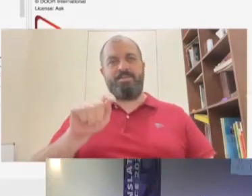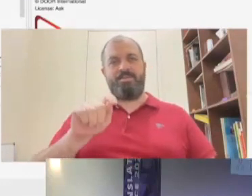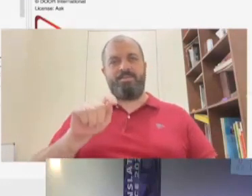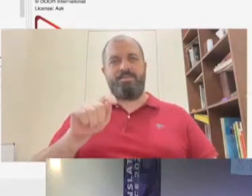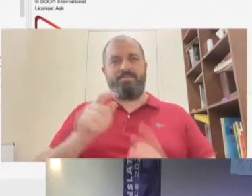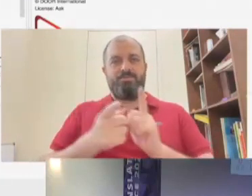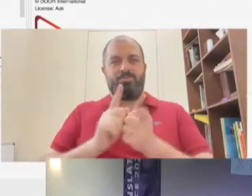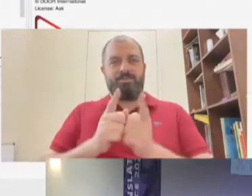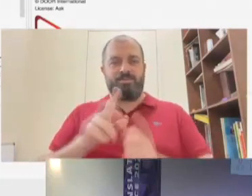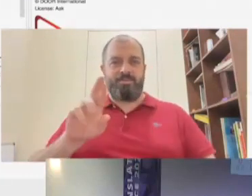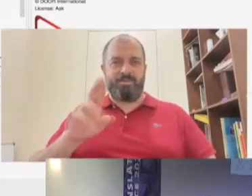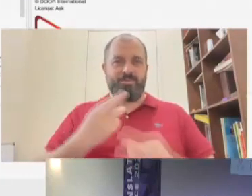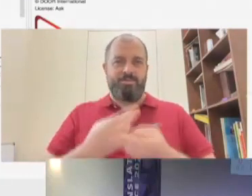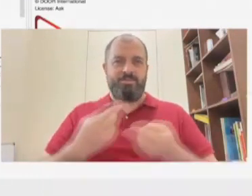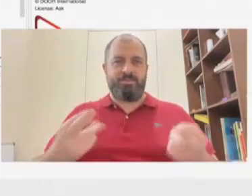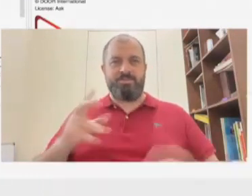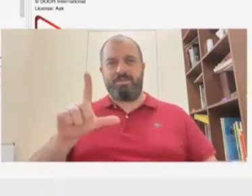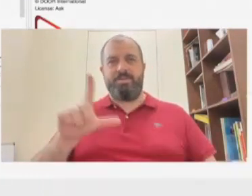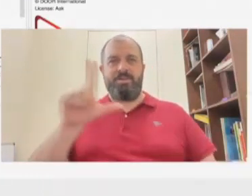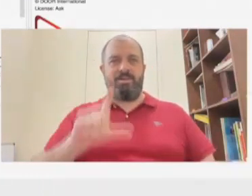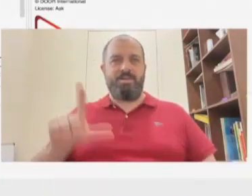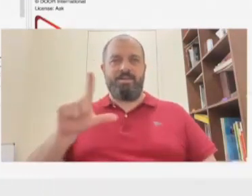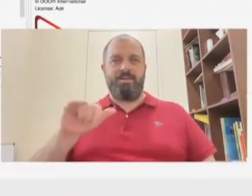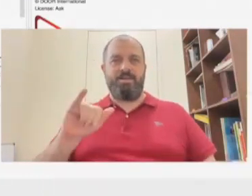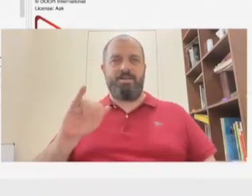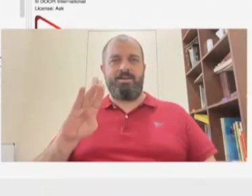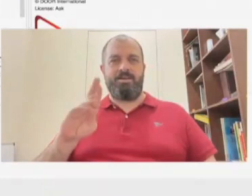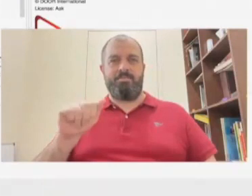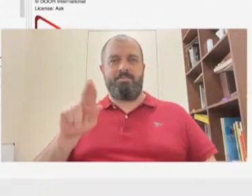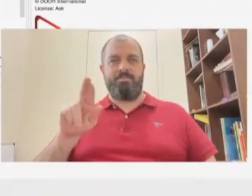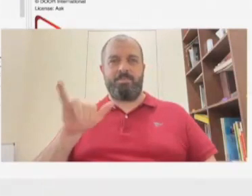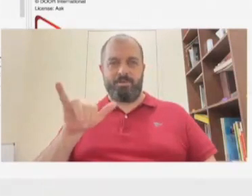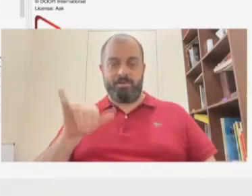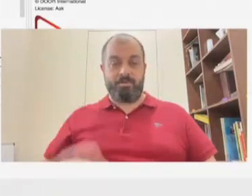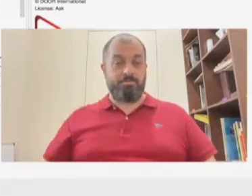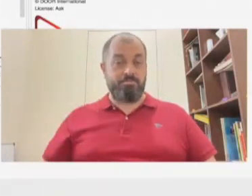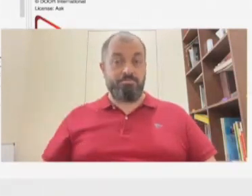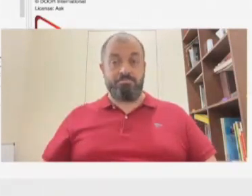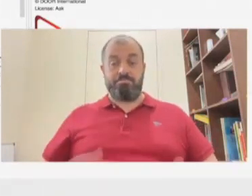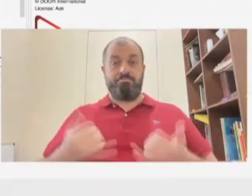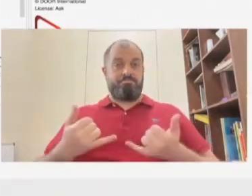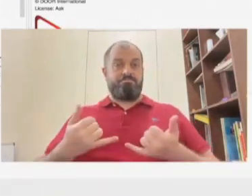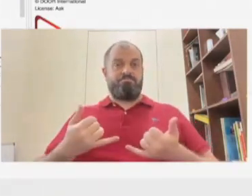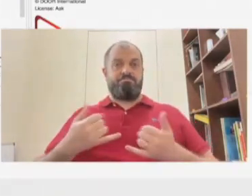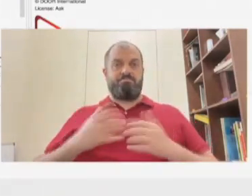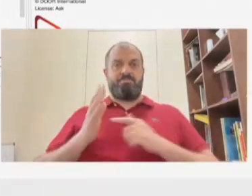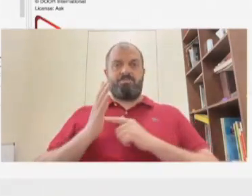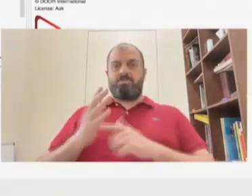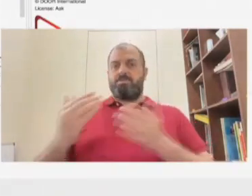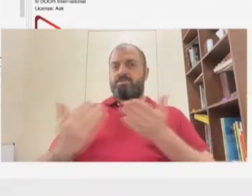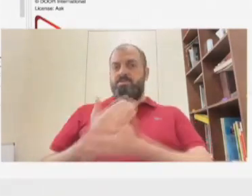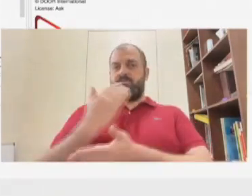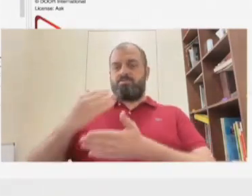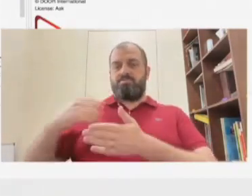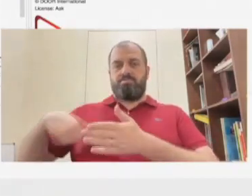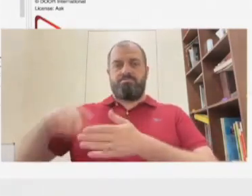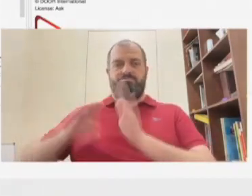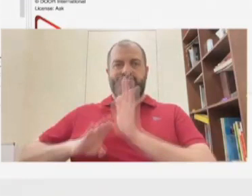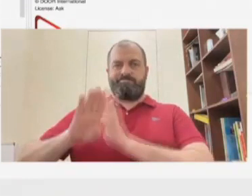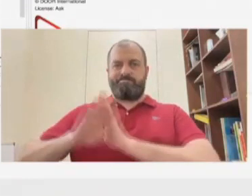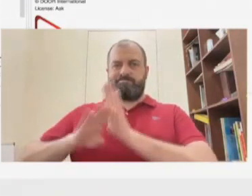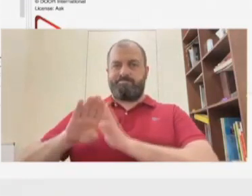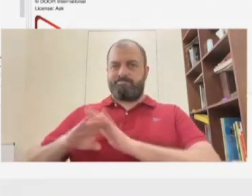Specifically, we're going to look at one called TRL, the translation resource library.